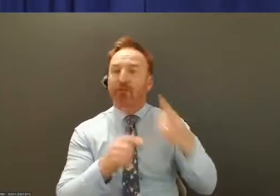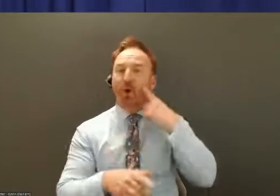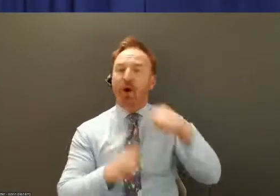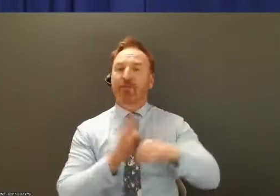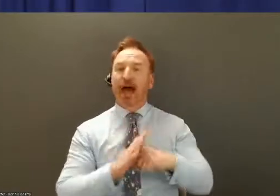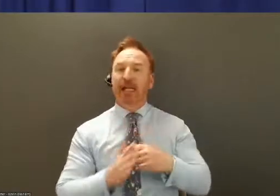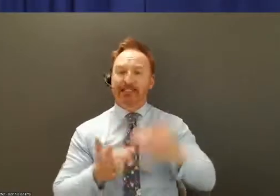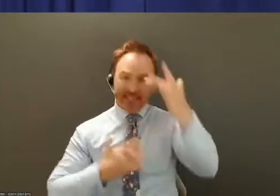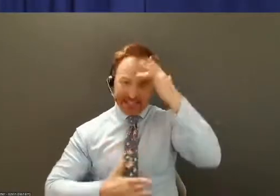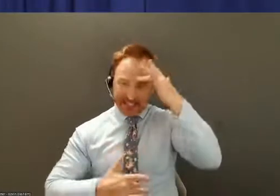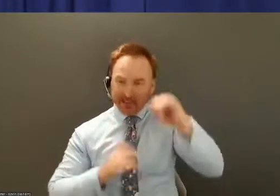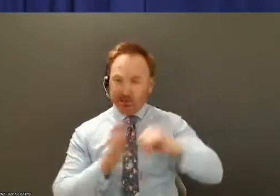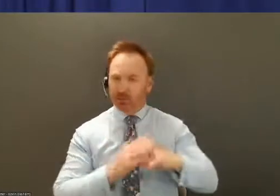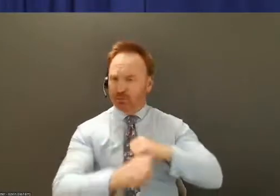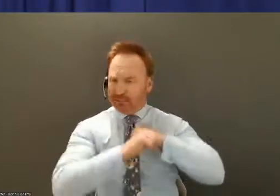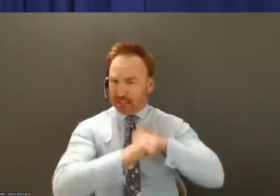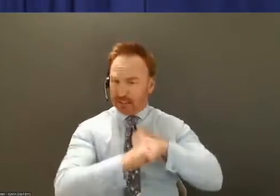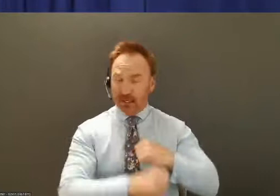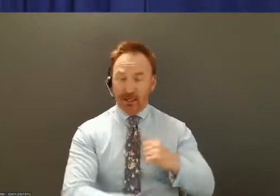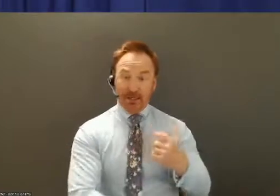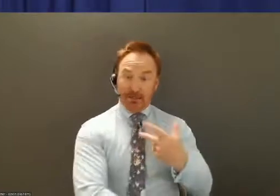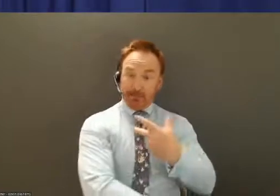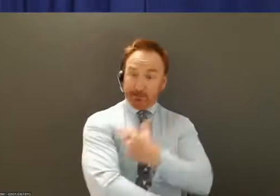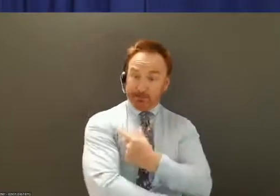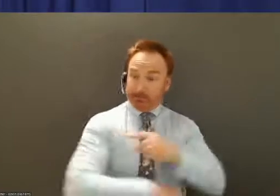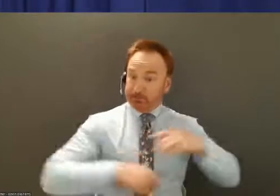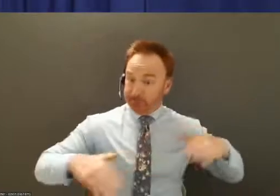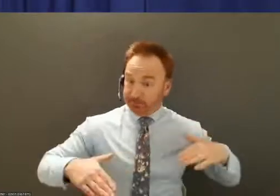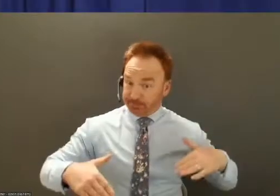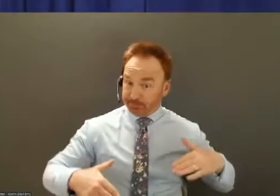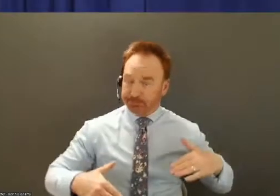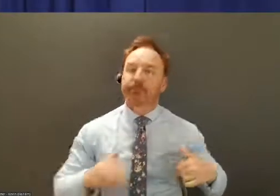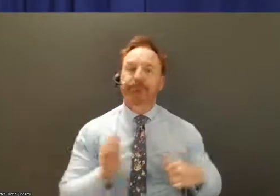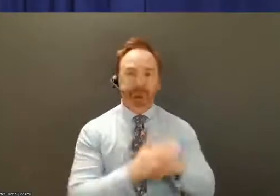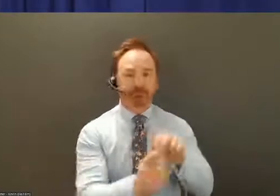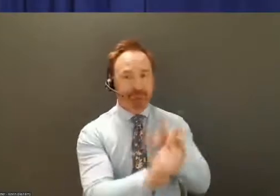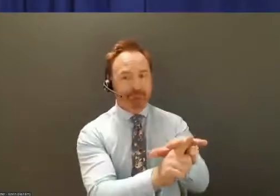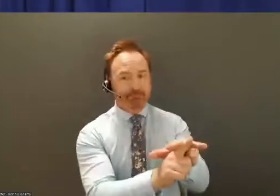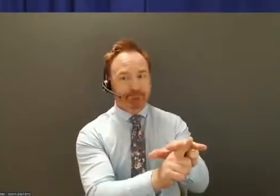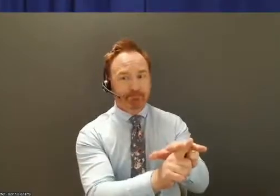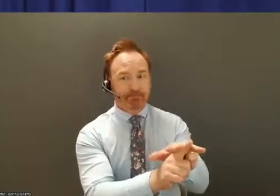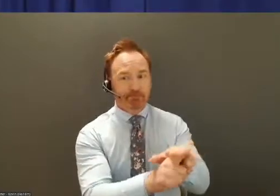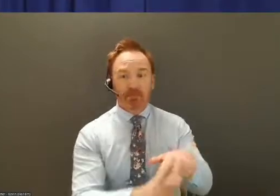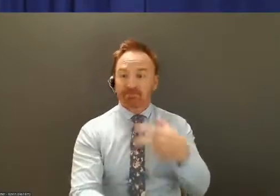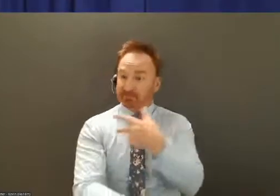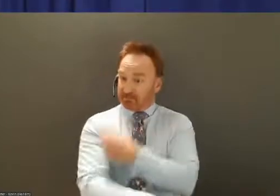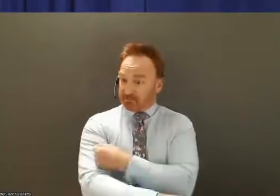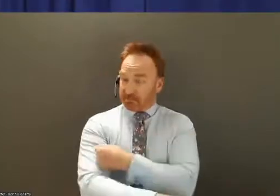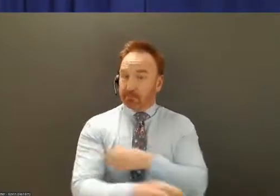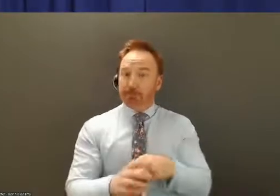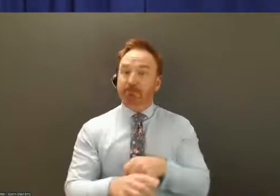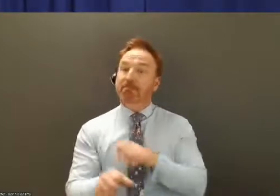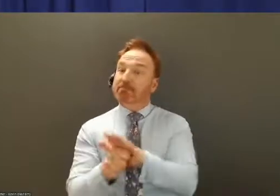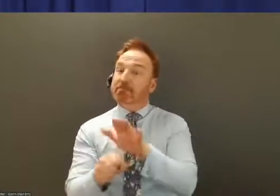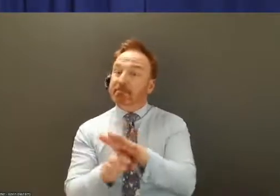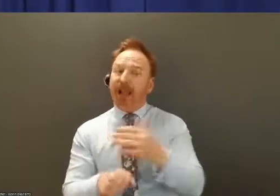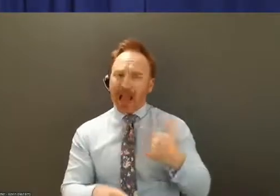is happening in their lives and I hope if you have questions on COVID-19 where you are going is